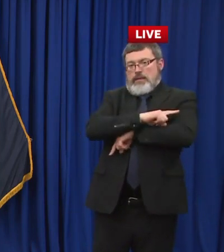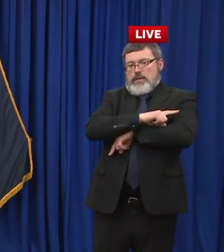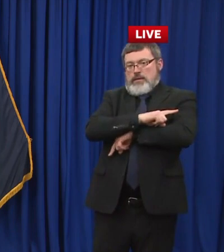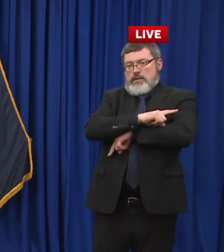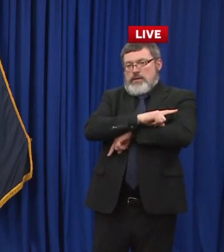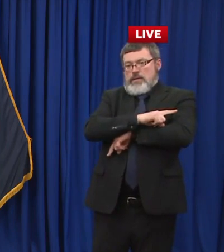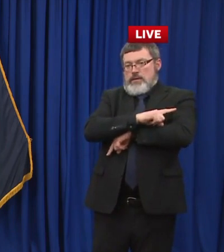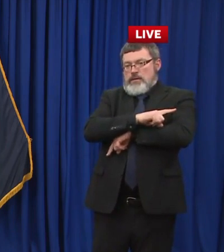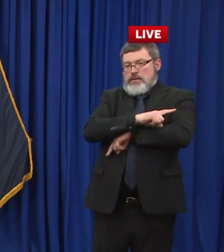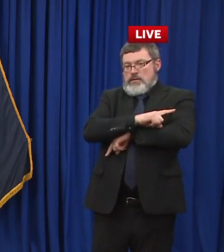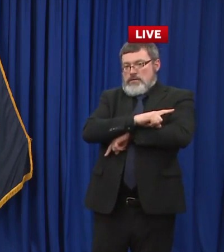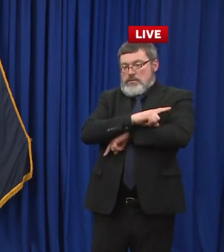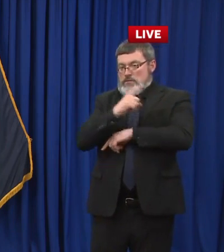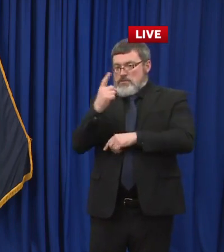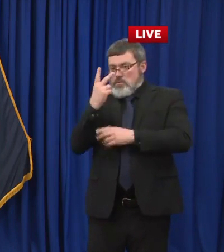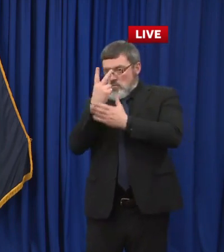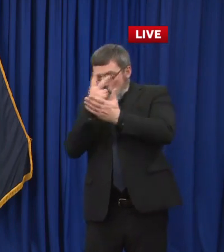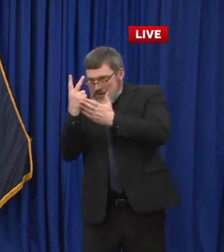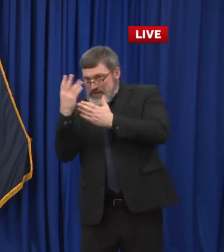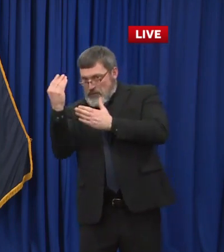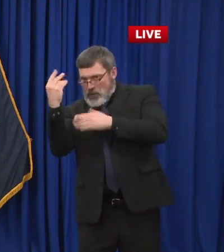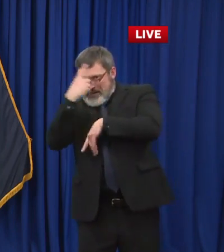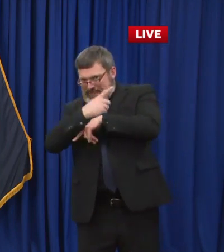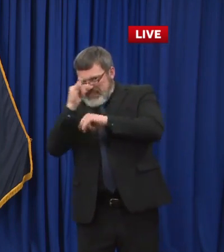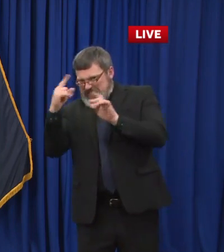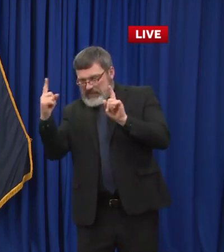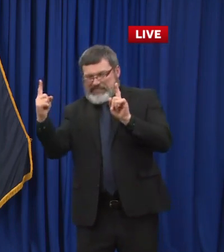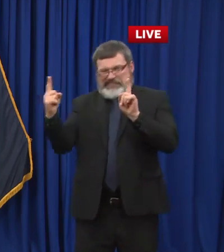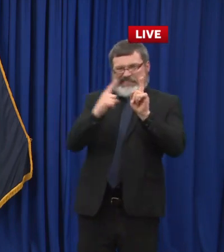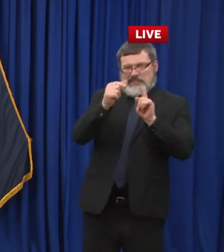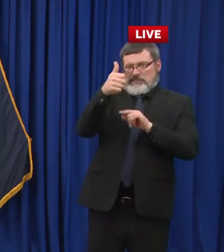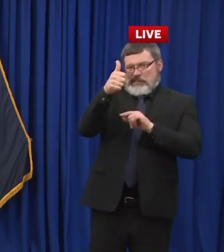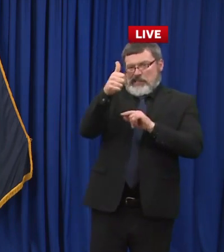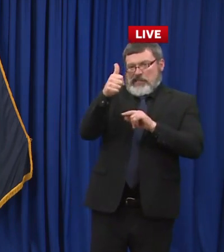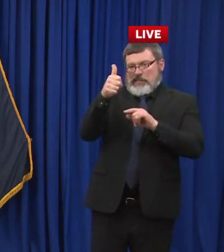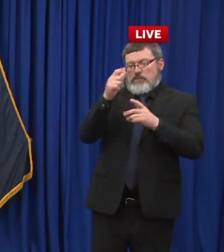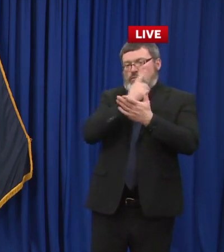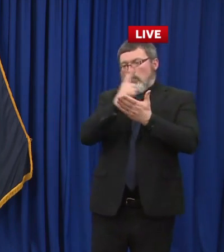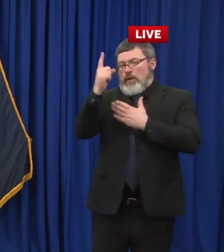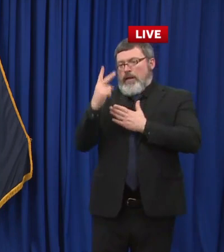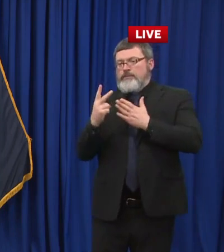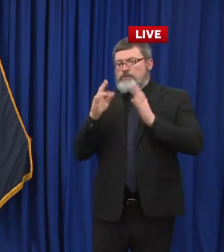EXPOSED TO COVID-19 FROM THE RECOMMENDED 14 DAYS TO 10 DAYS.